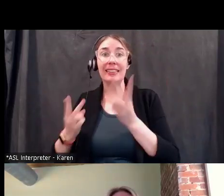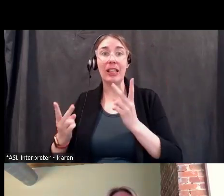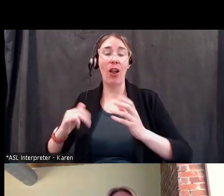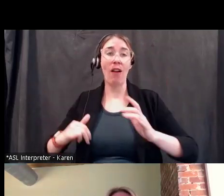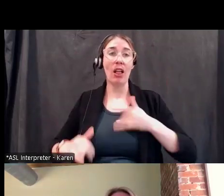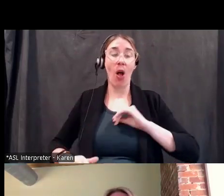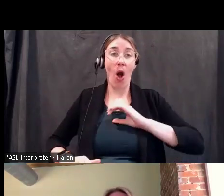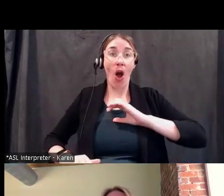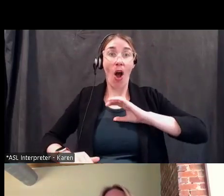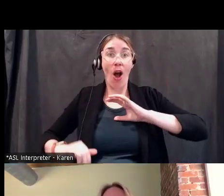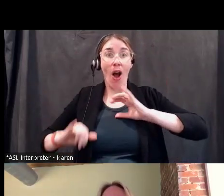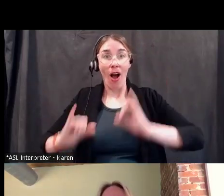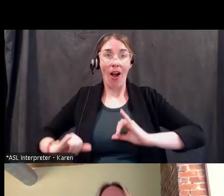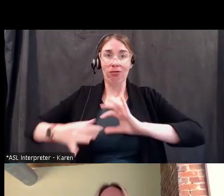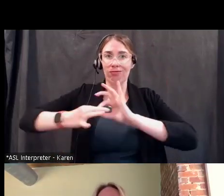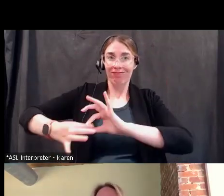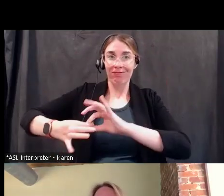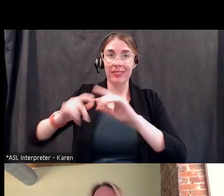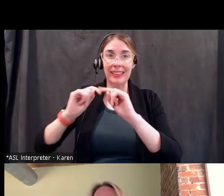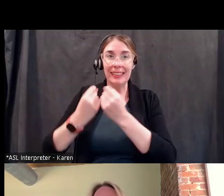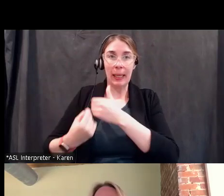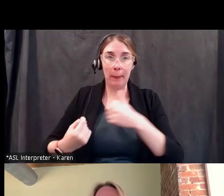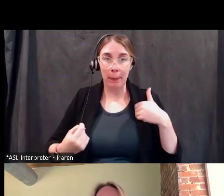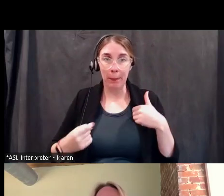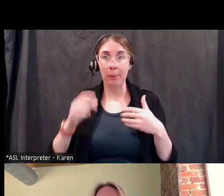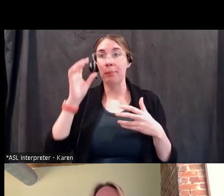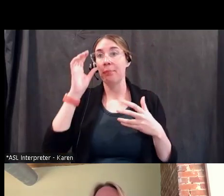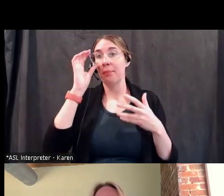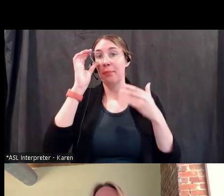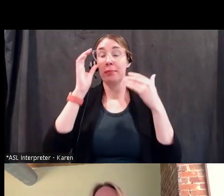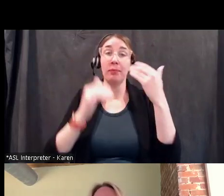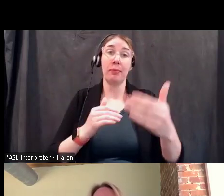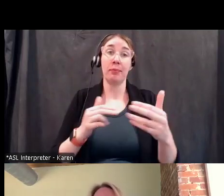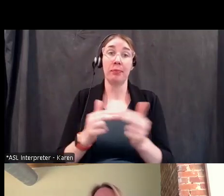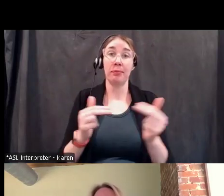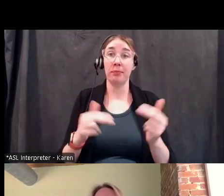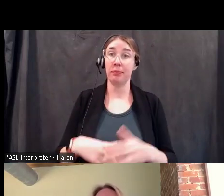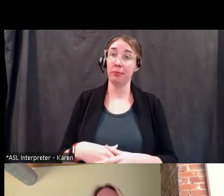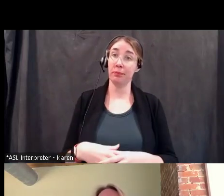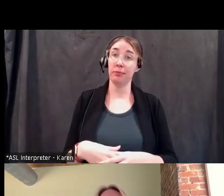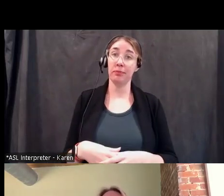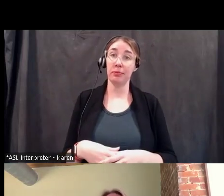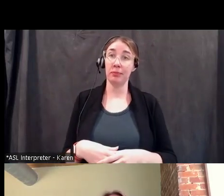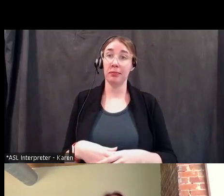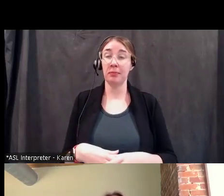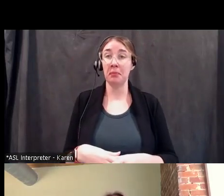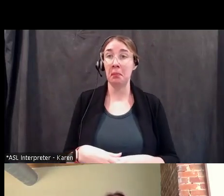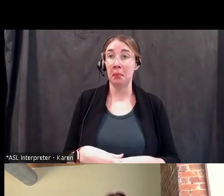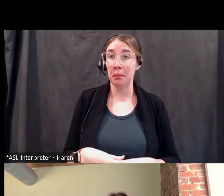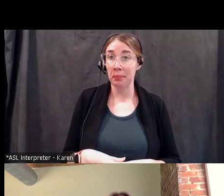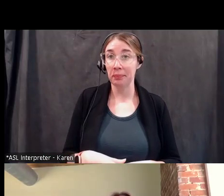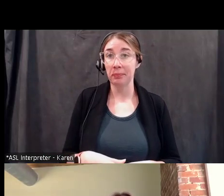individuals that are playing. Disability sports in school.